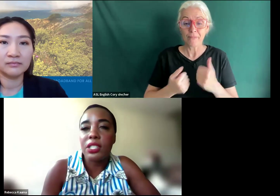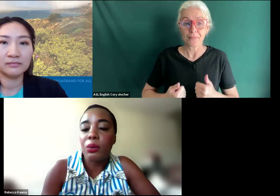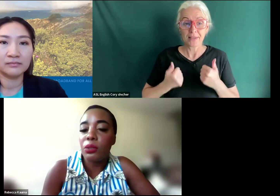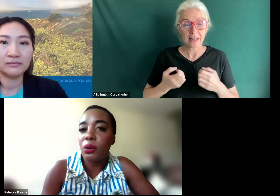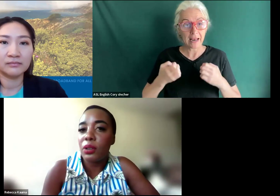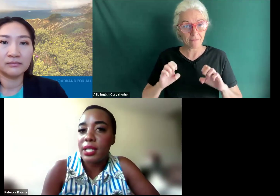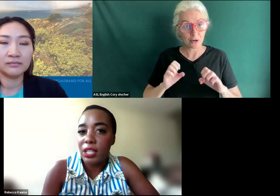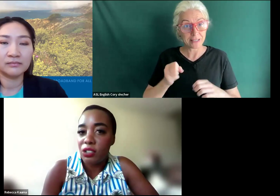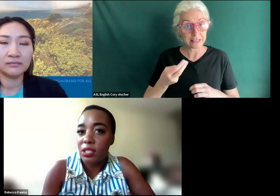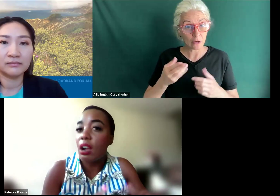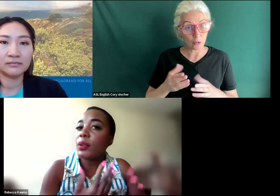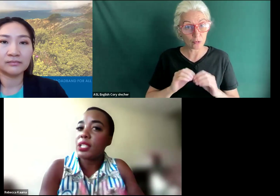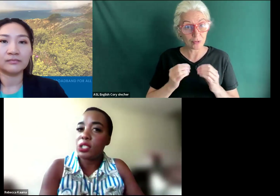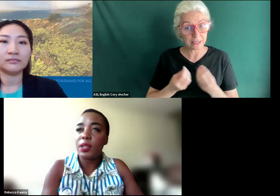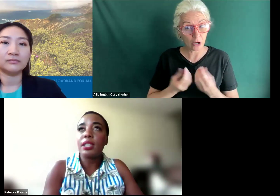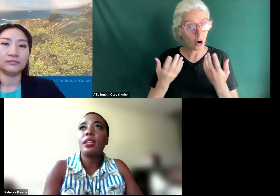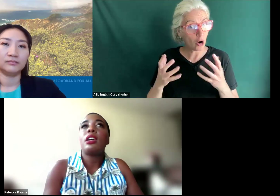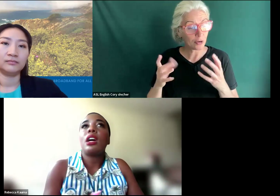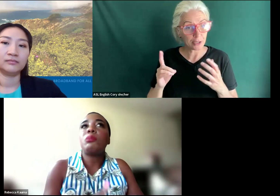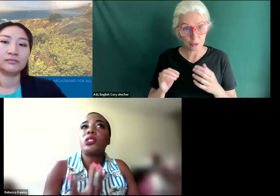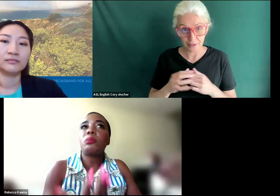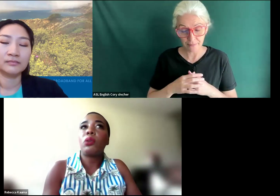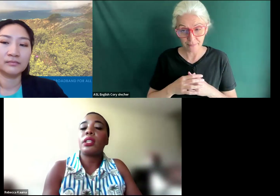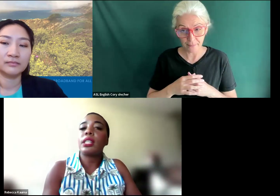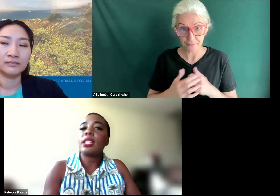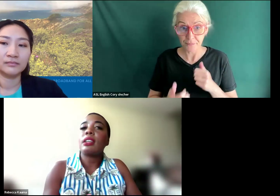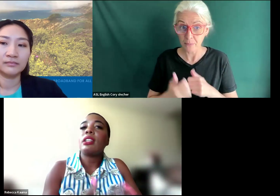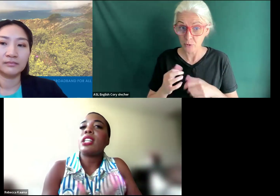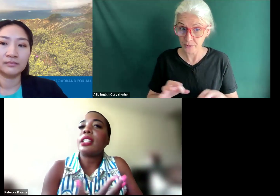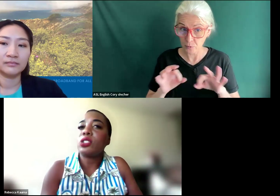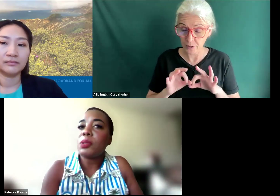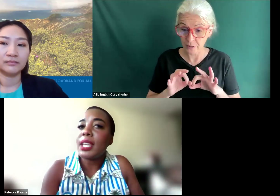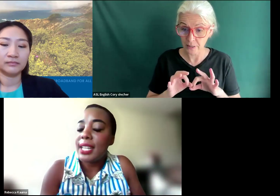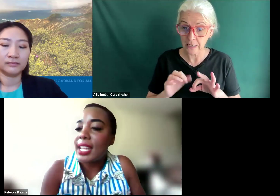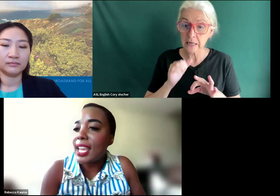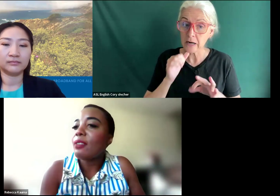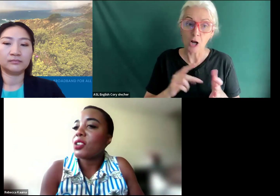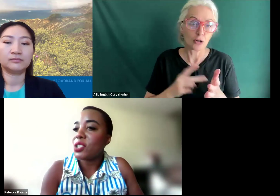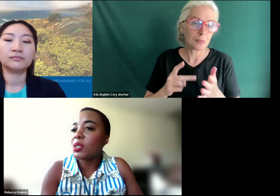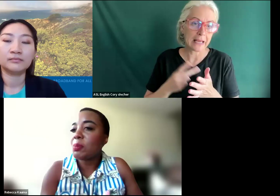our stakeholder organizations are already doing, and most importantly, not duplicate any efforts.